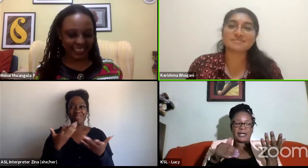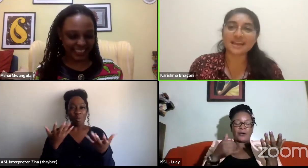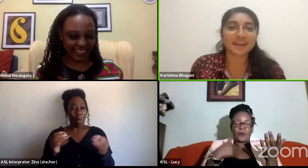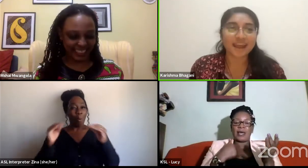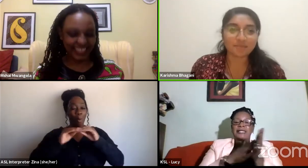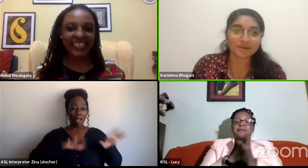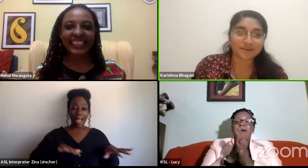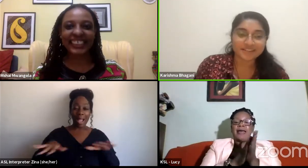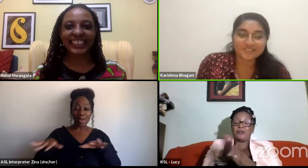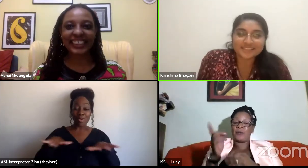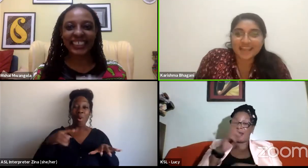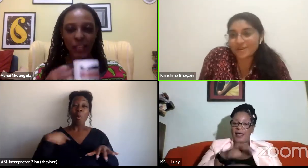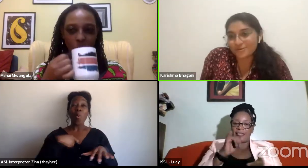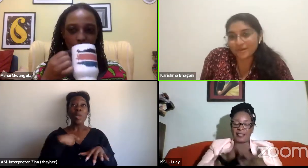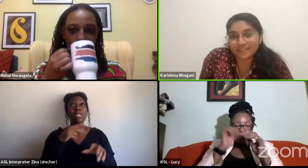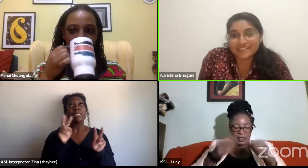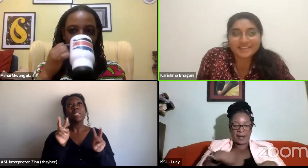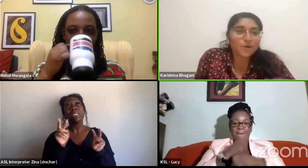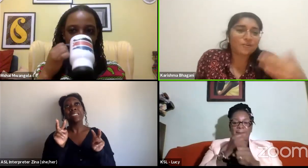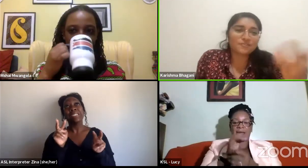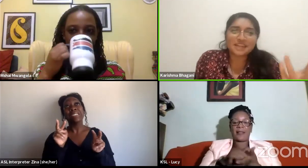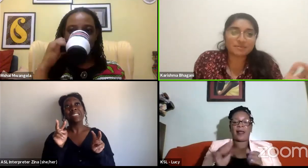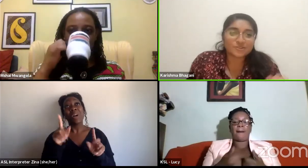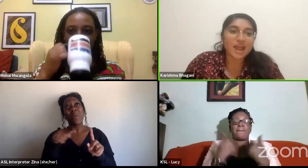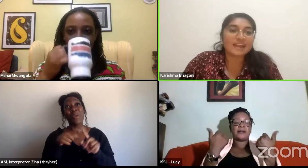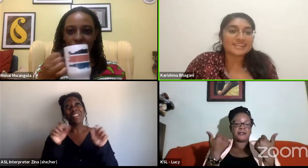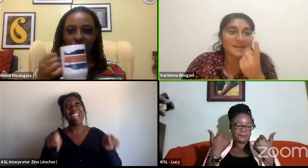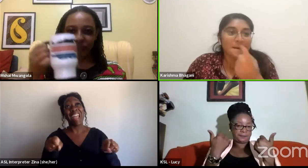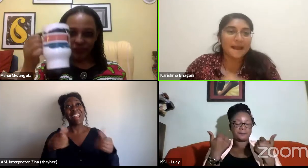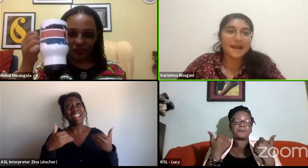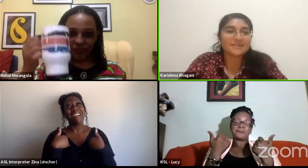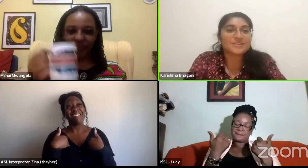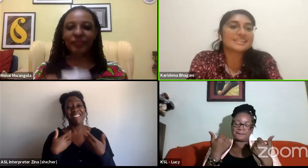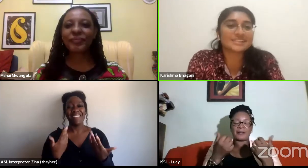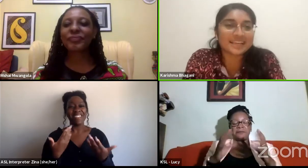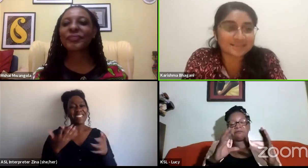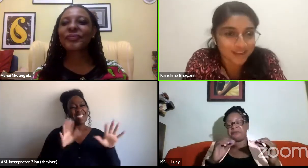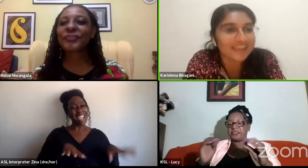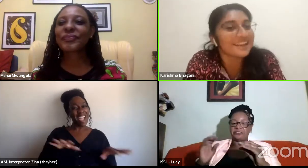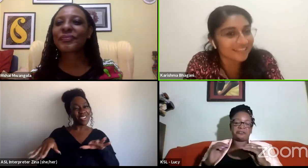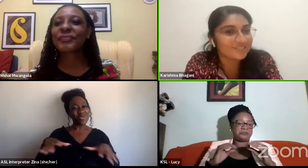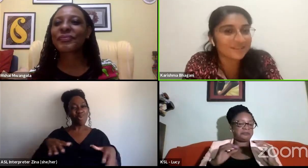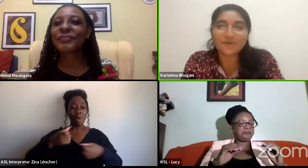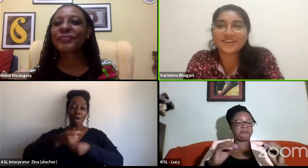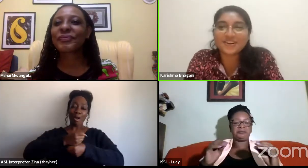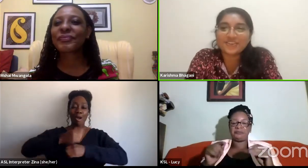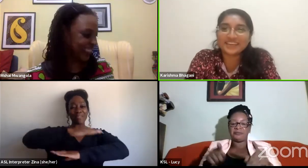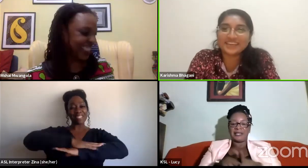make that happen, where it's just a casual coffee table chat just as Mshai does, sip on her coffee.